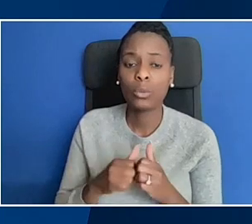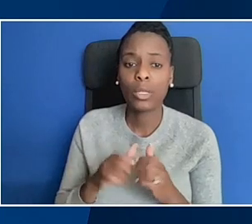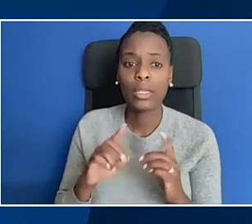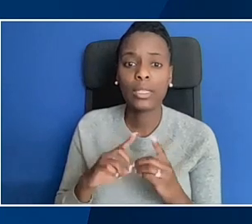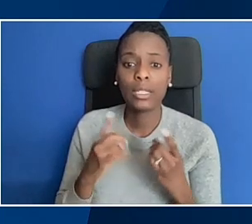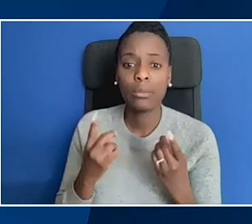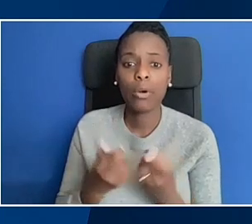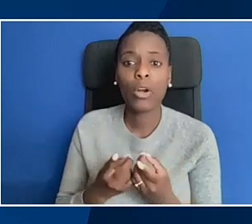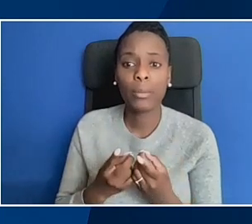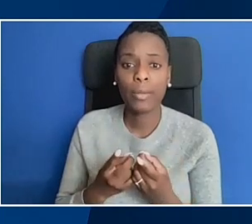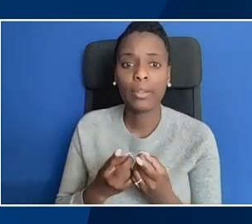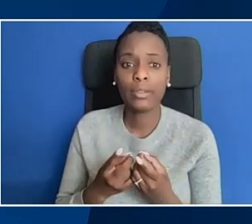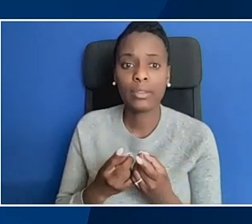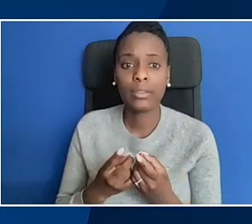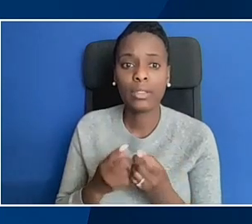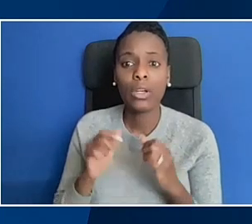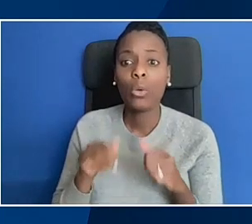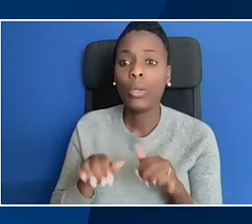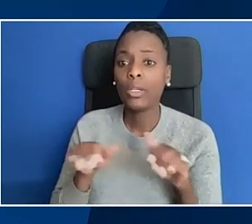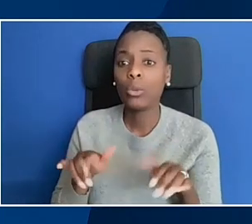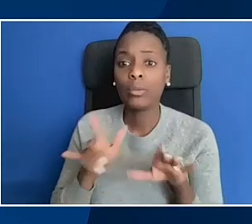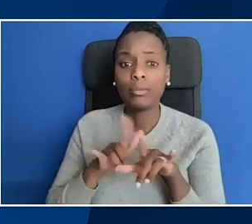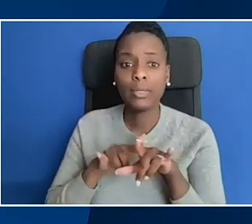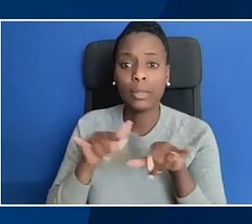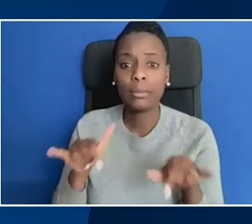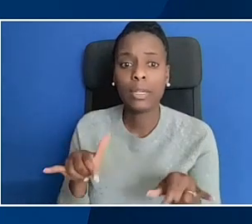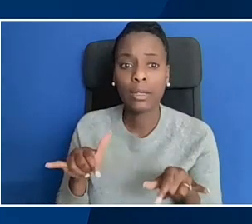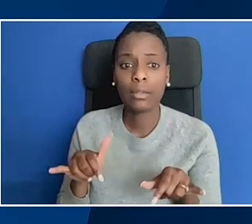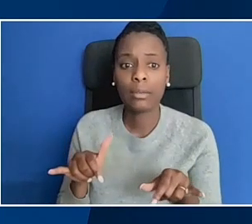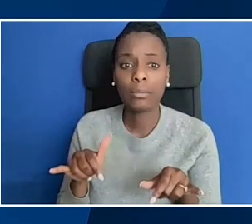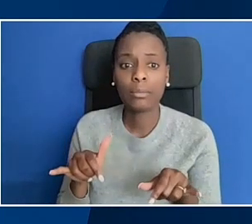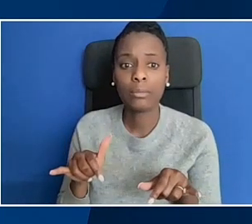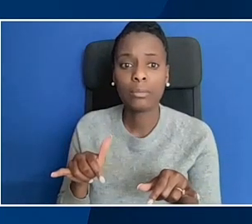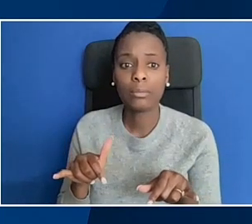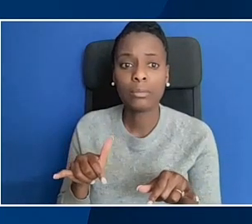We could do that at the same time. So, the four of them asked for about five